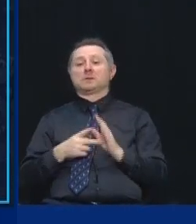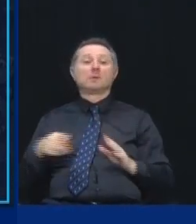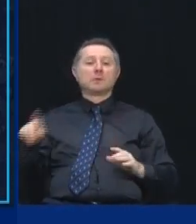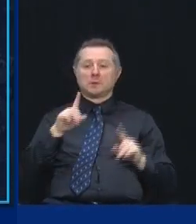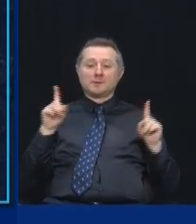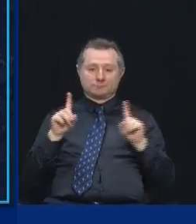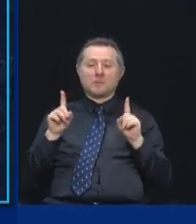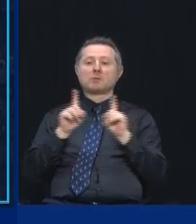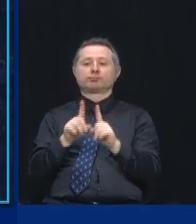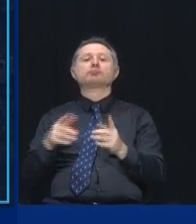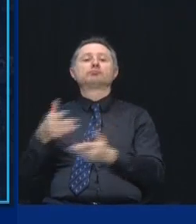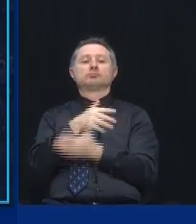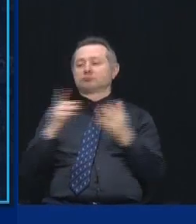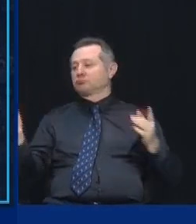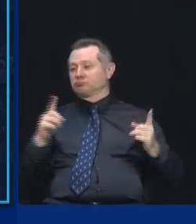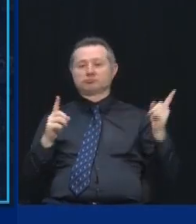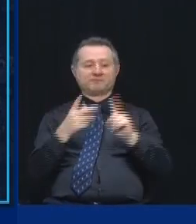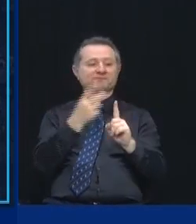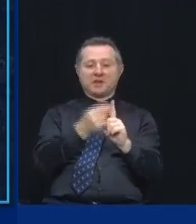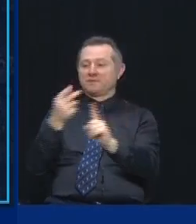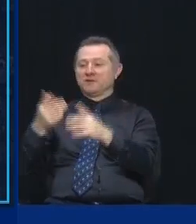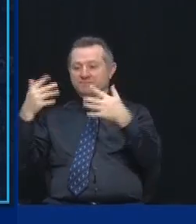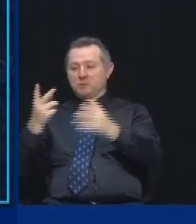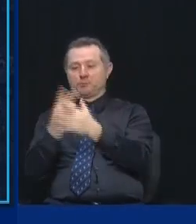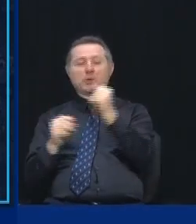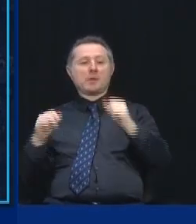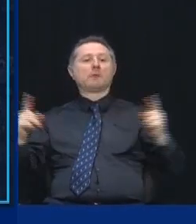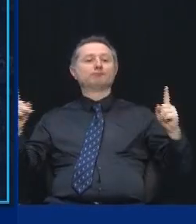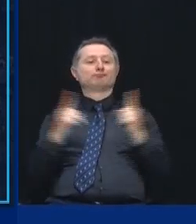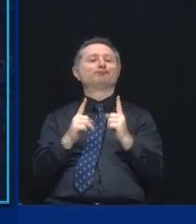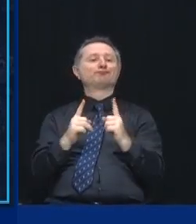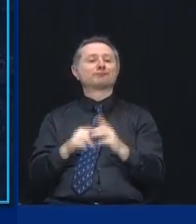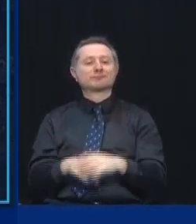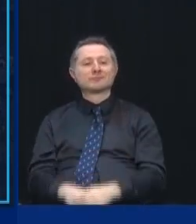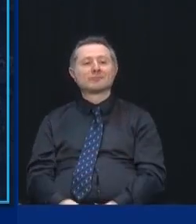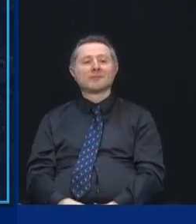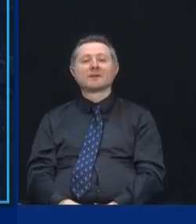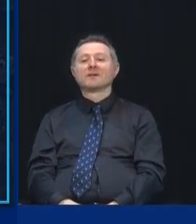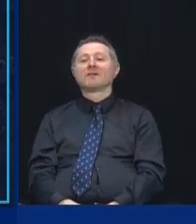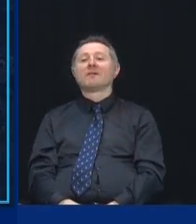VACCINATED OR JUST TOOK A NEGATIVE TEST. THEN YOU CAN GO ABOVE THE SIX